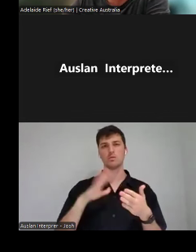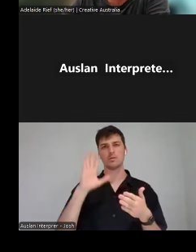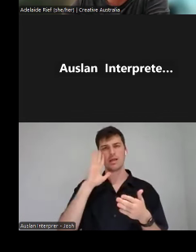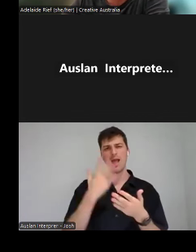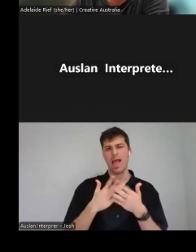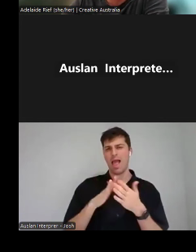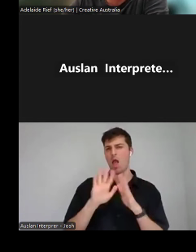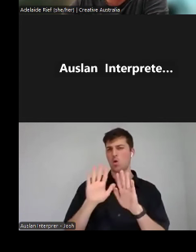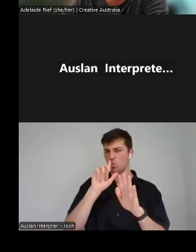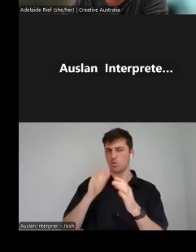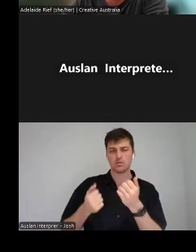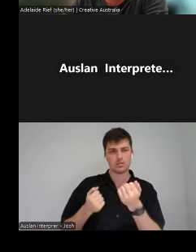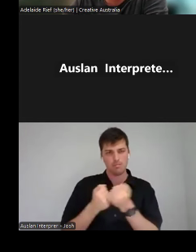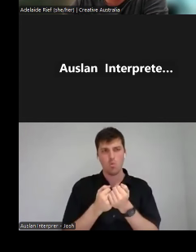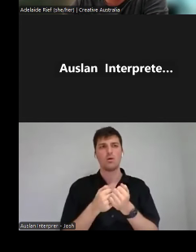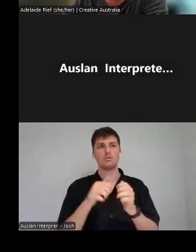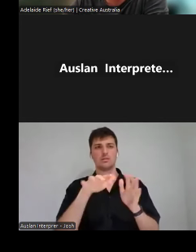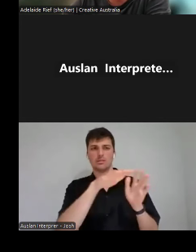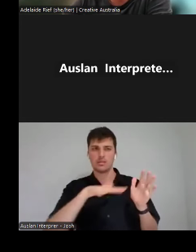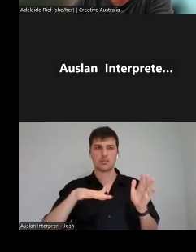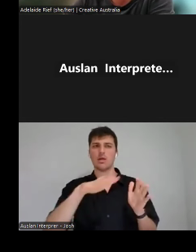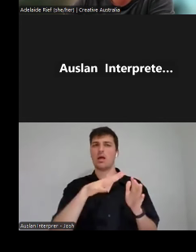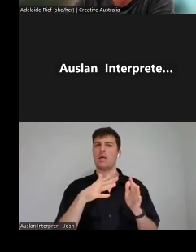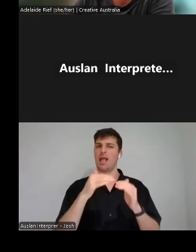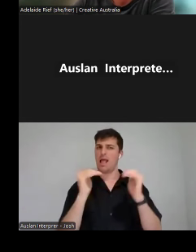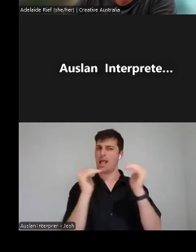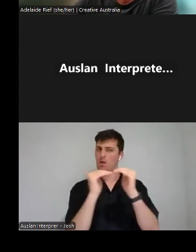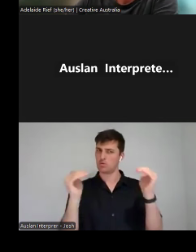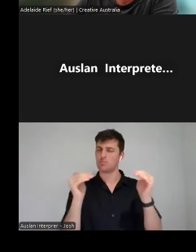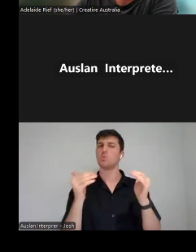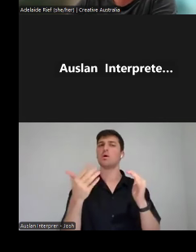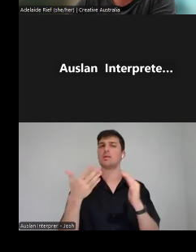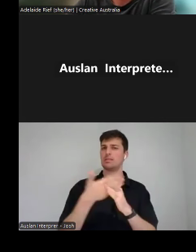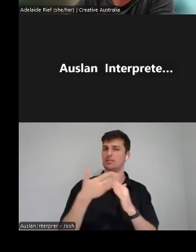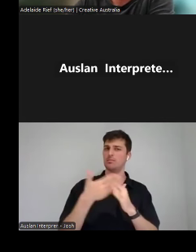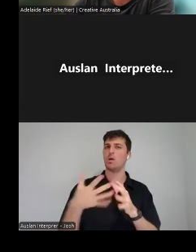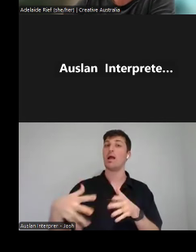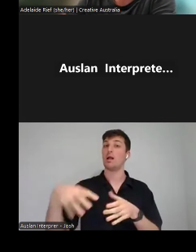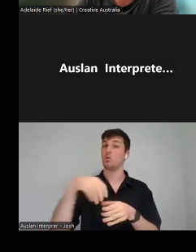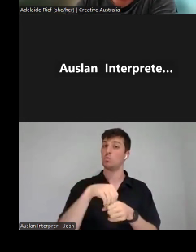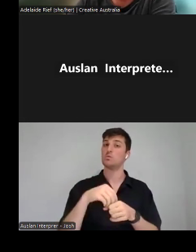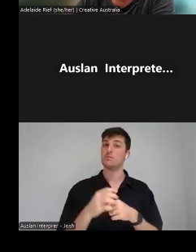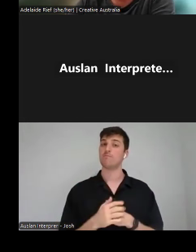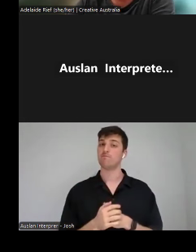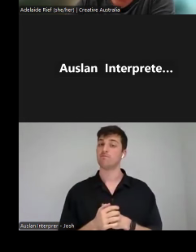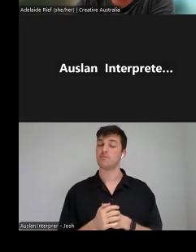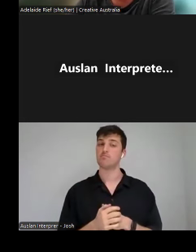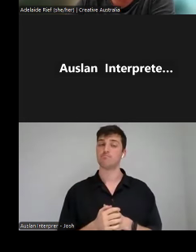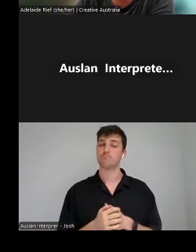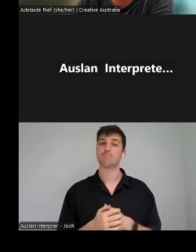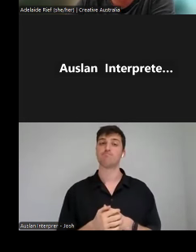is equitable, accessible and inclusive. Okay. Now I'm going to move on to the assessment criteria